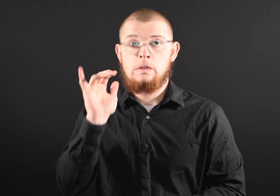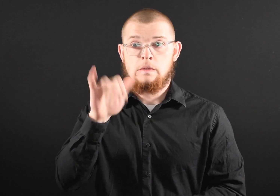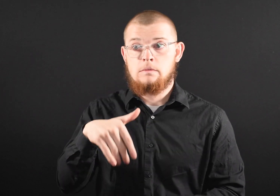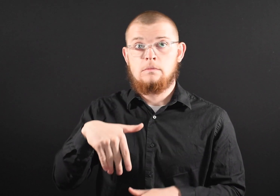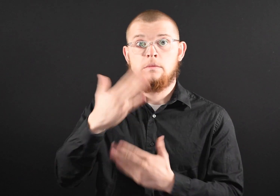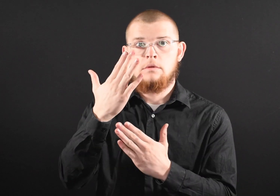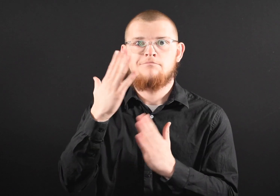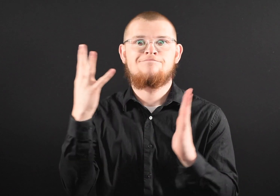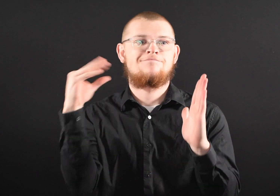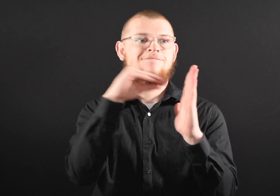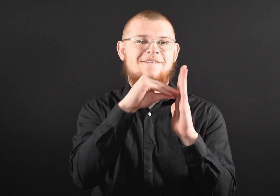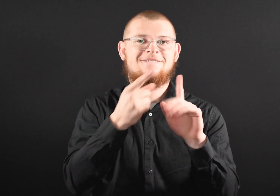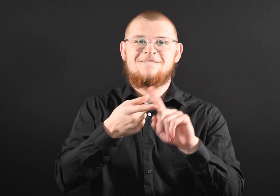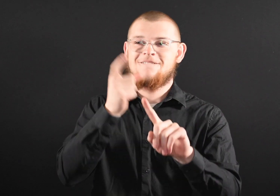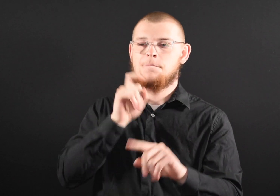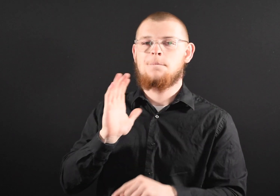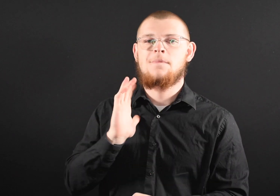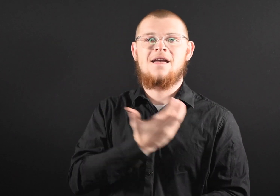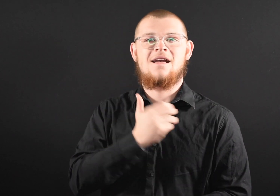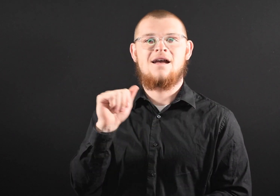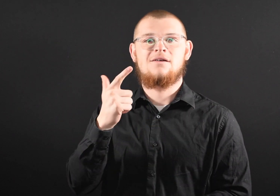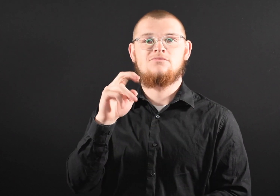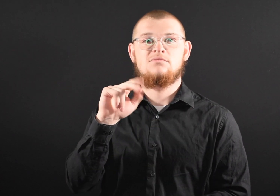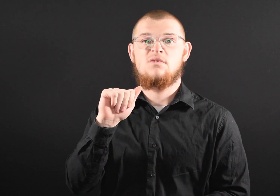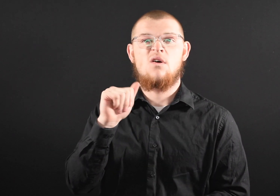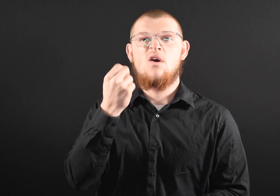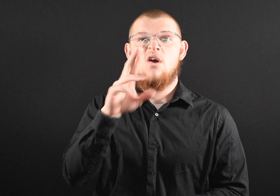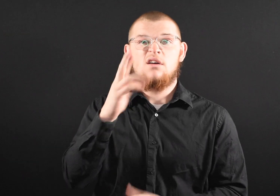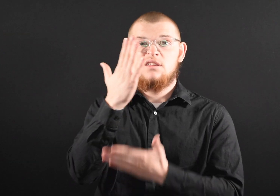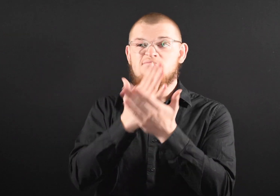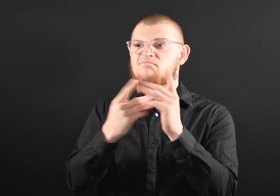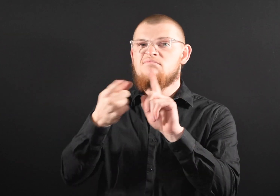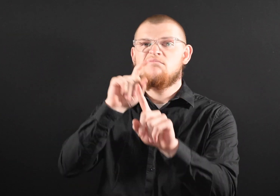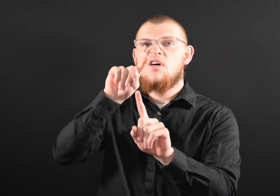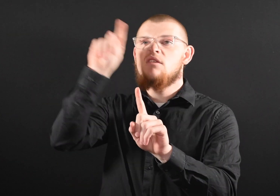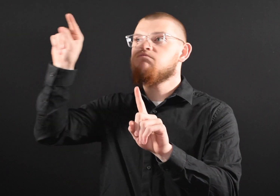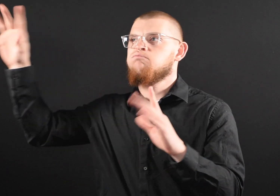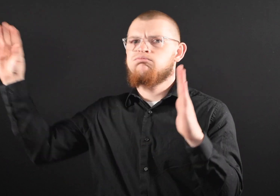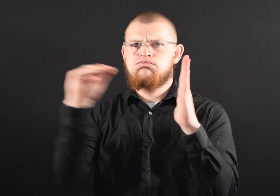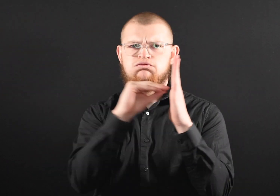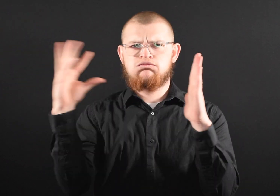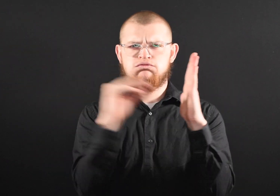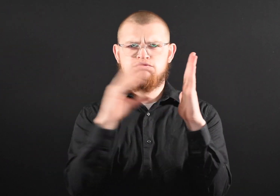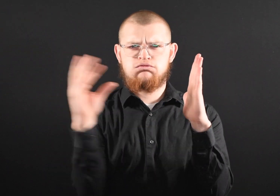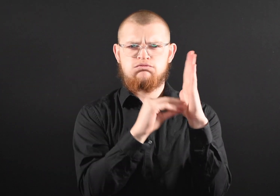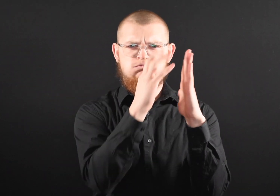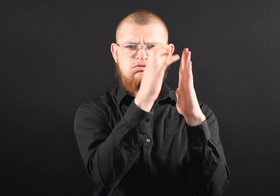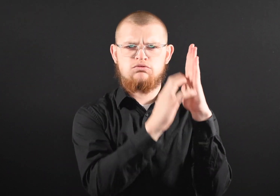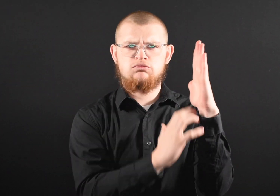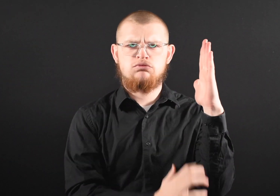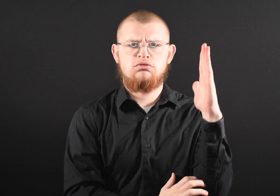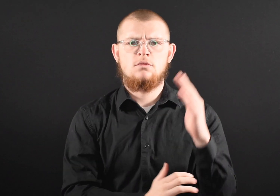It will include bills that are a part of our agenda and bills that are not a part of our agenda.